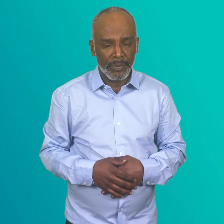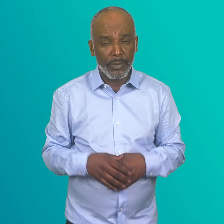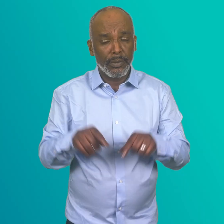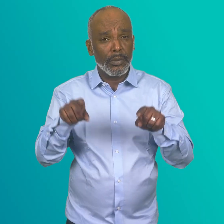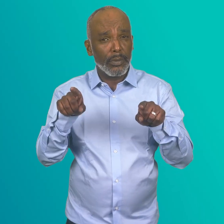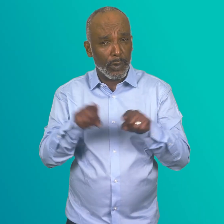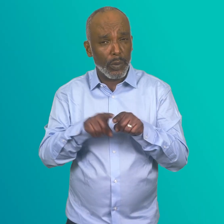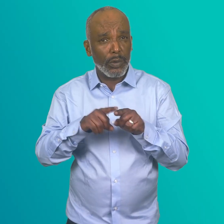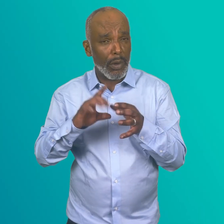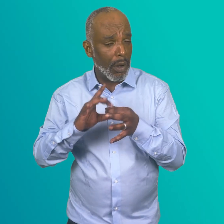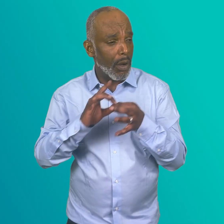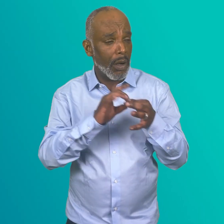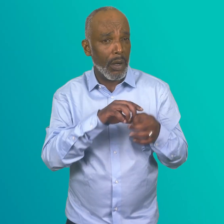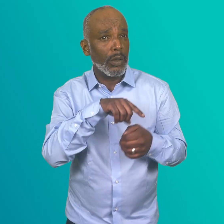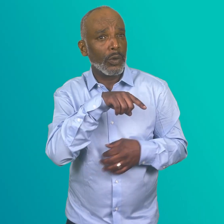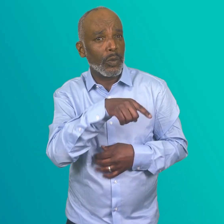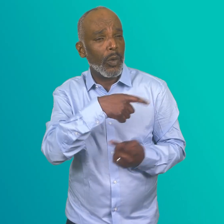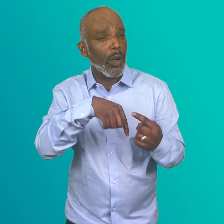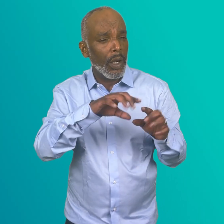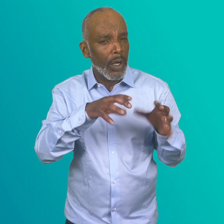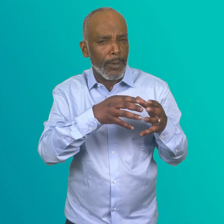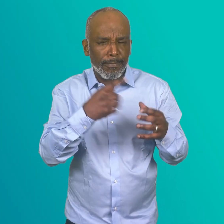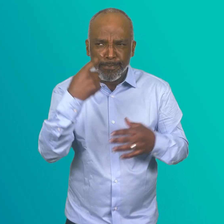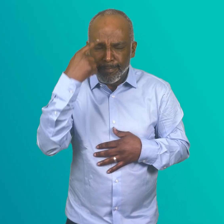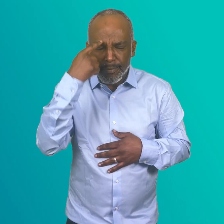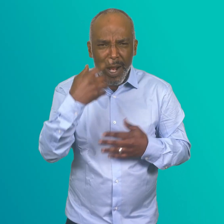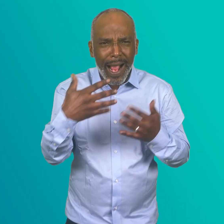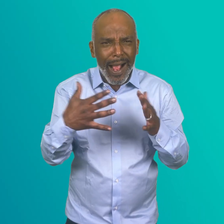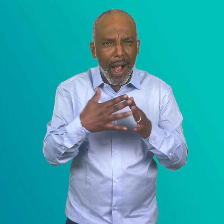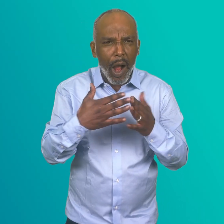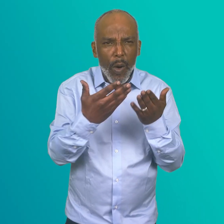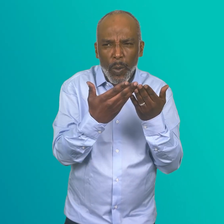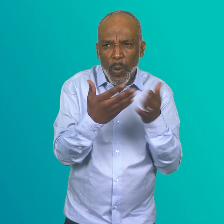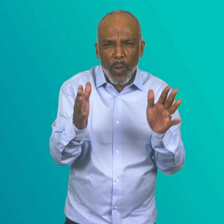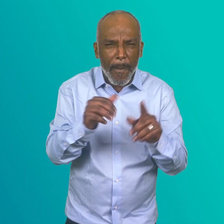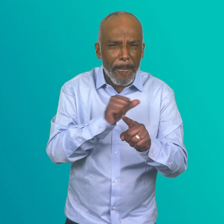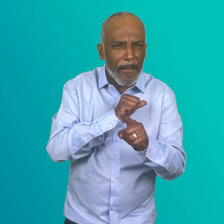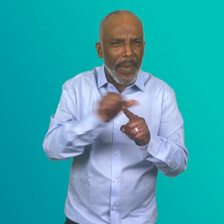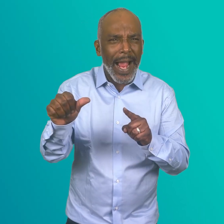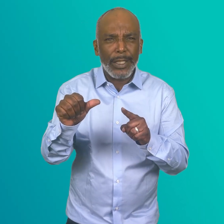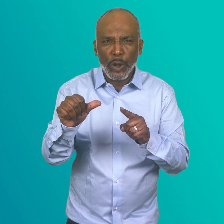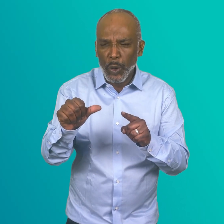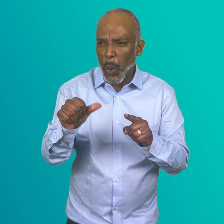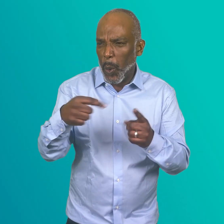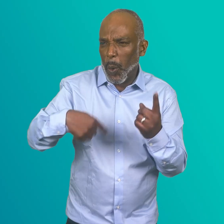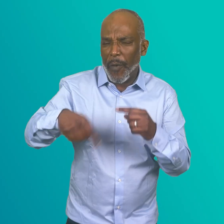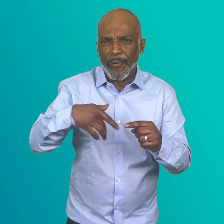Alongside building relationships and considering how best to create